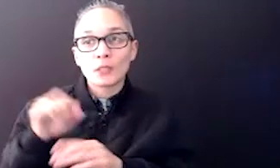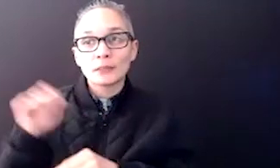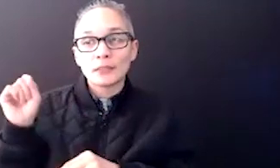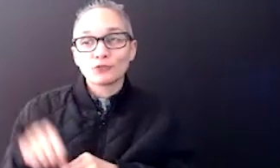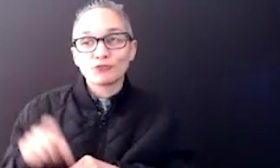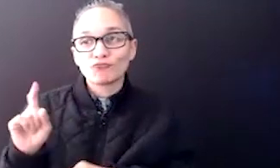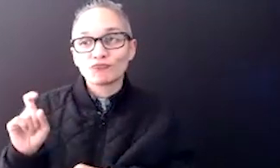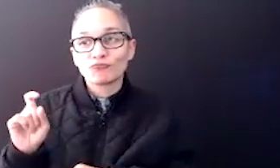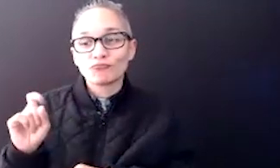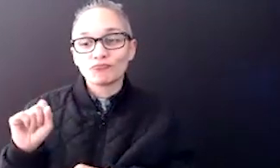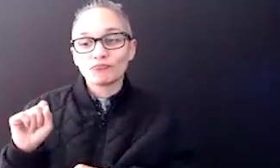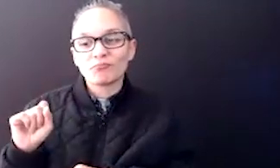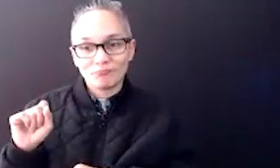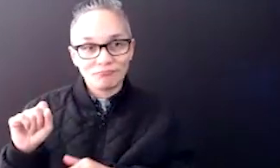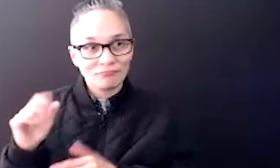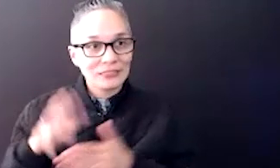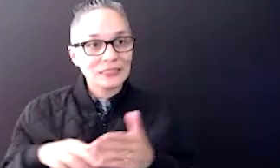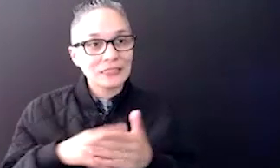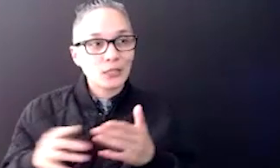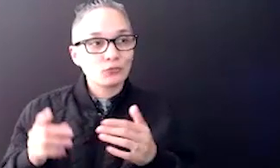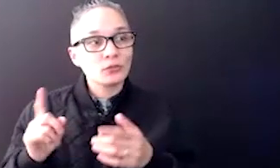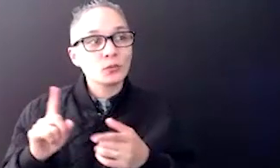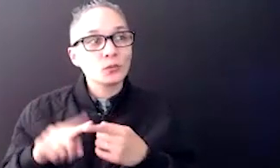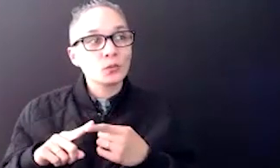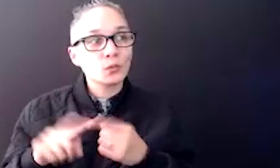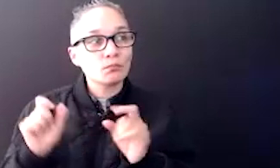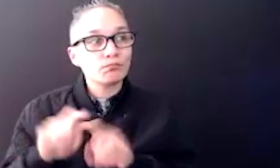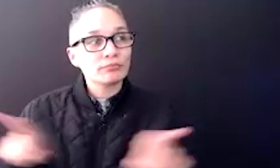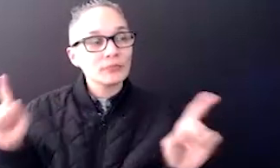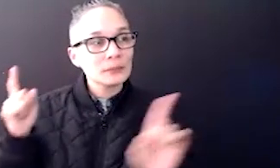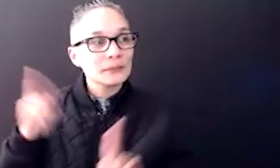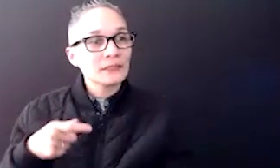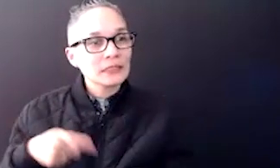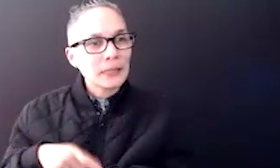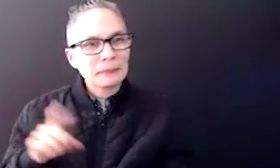preloaded and scheduled to deploy at a certain time? Is that what you mean?